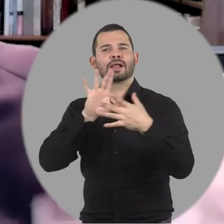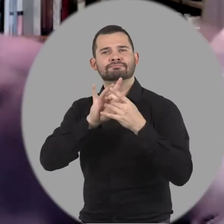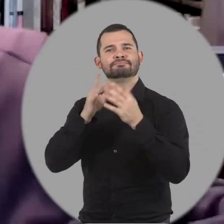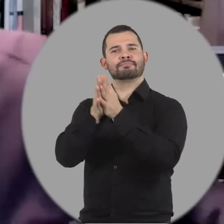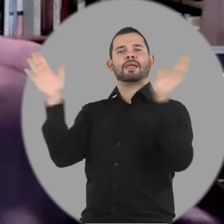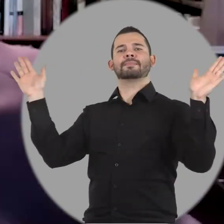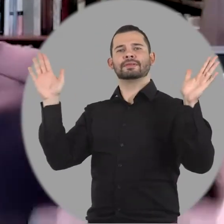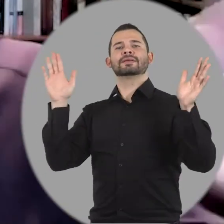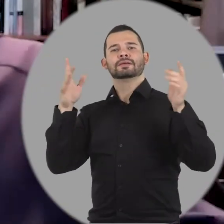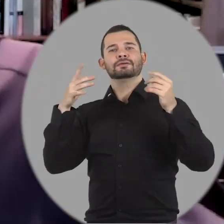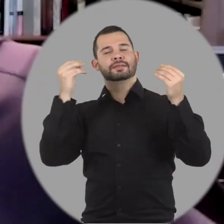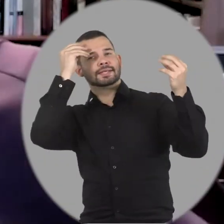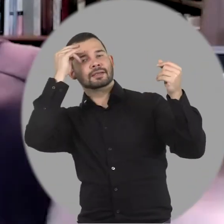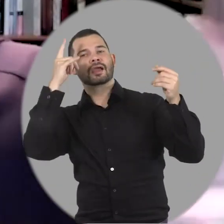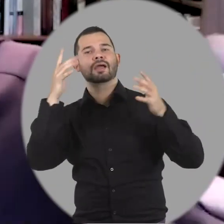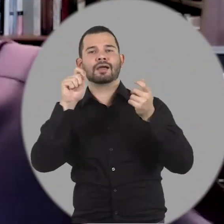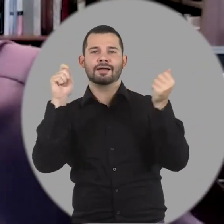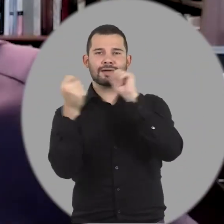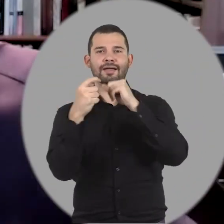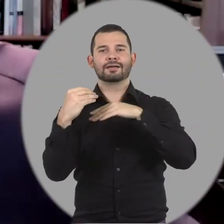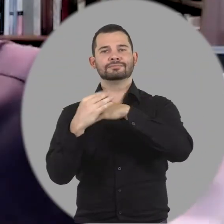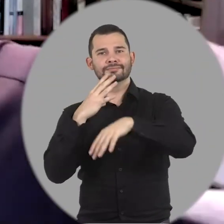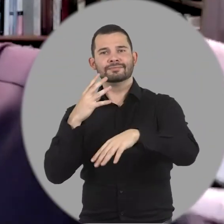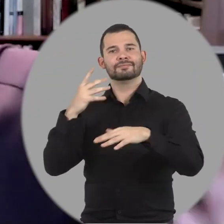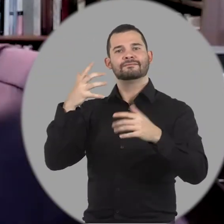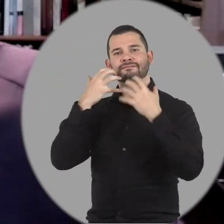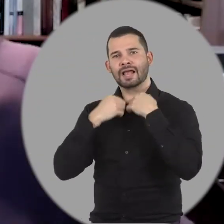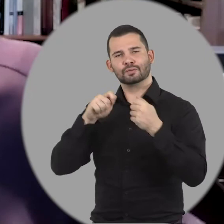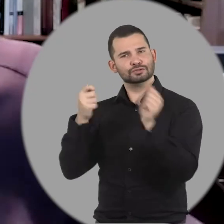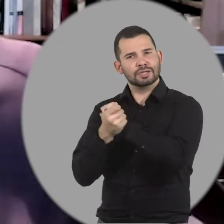the more the shift in values and attitudes, and those old habits are going to change,